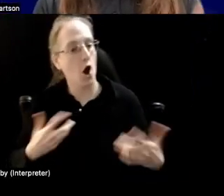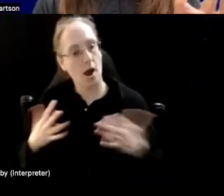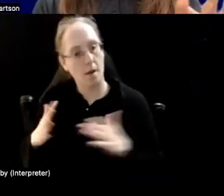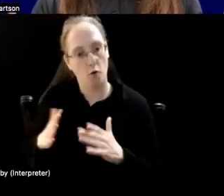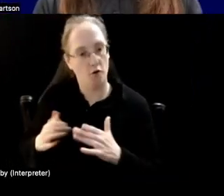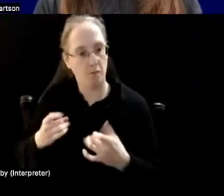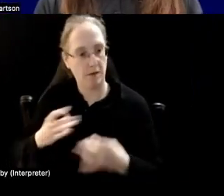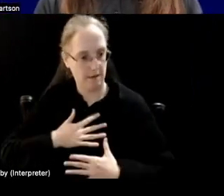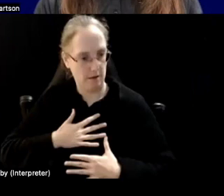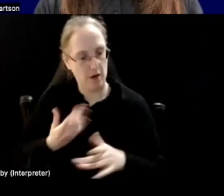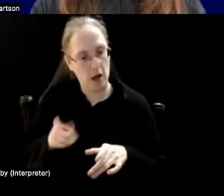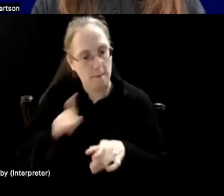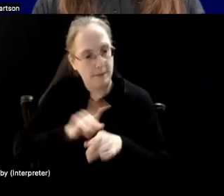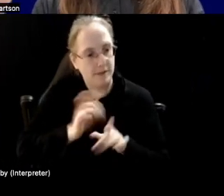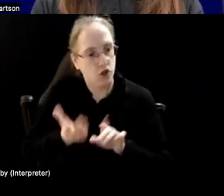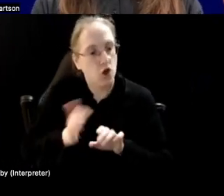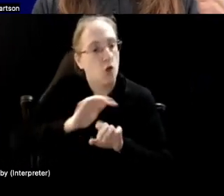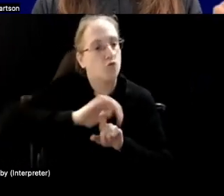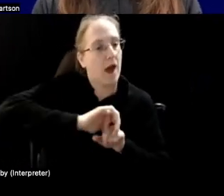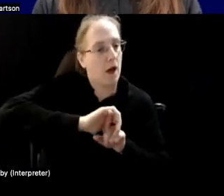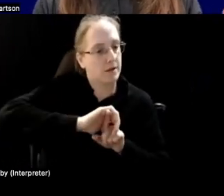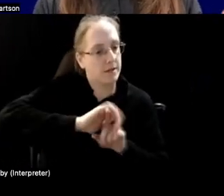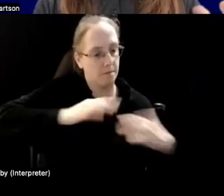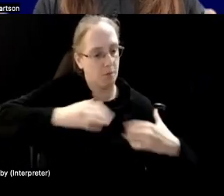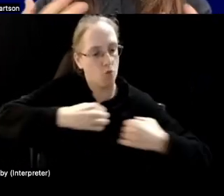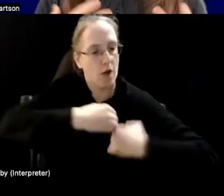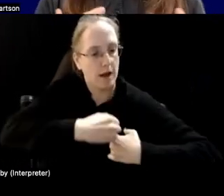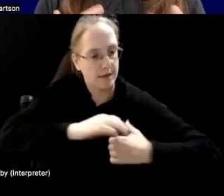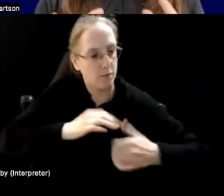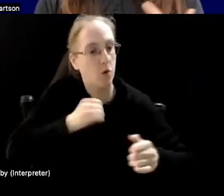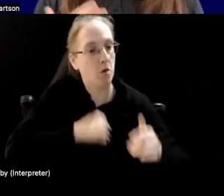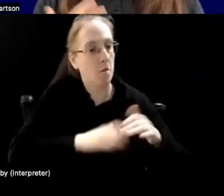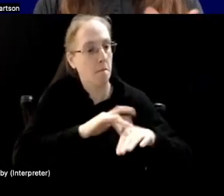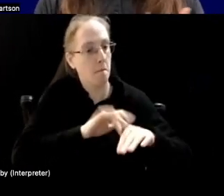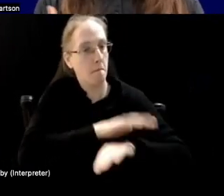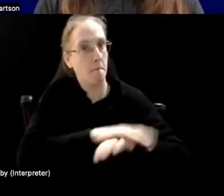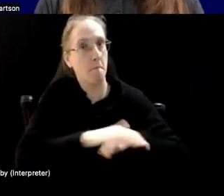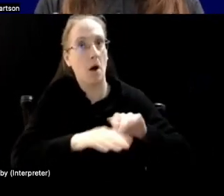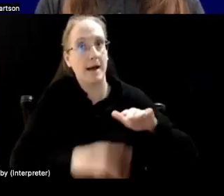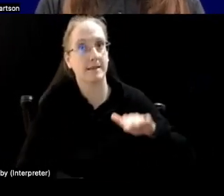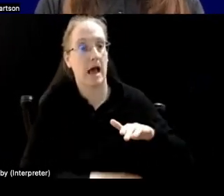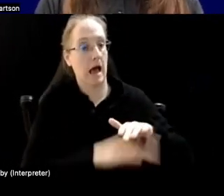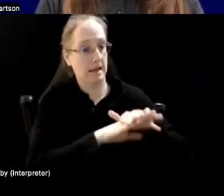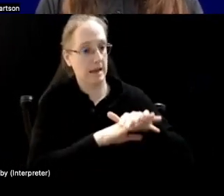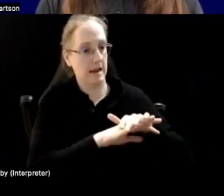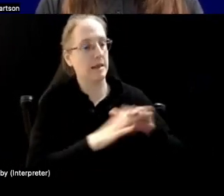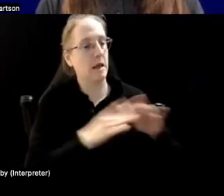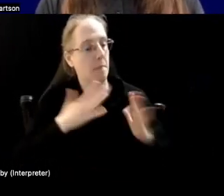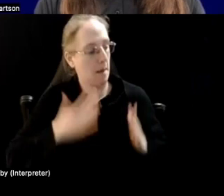myself around him with my hands under his, but my body with quite close body-to-body contact,